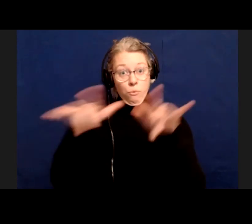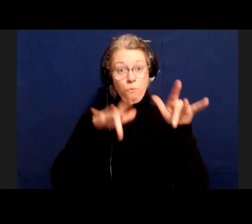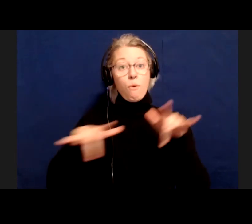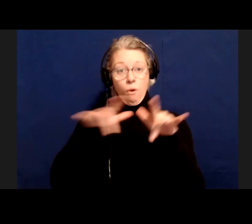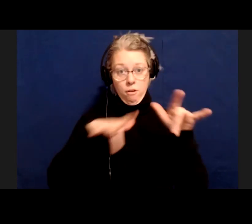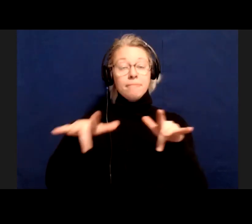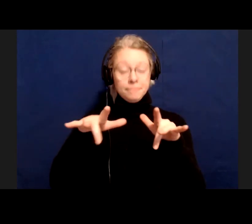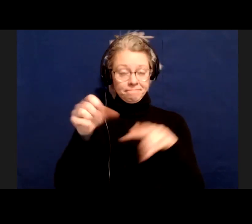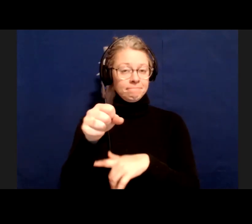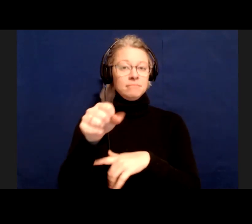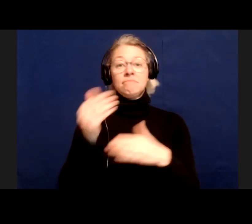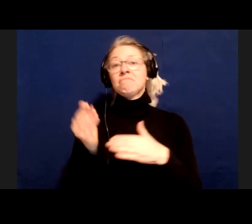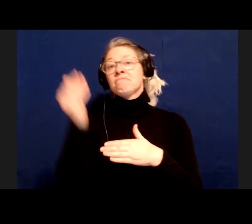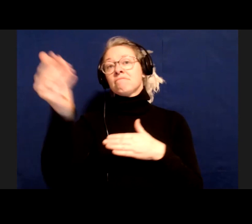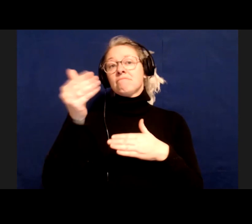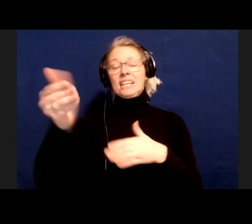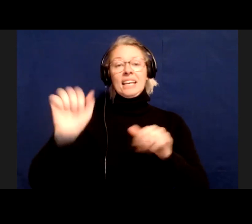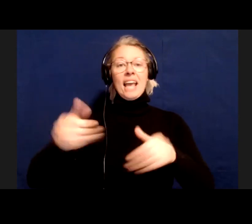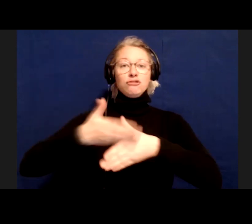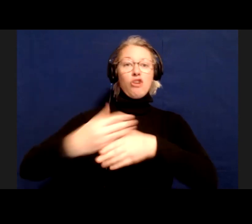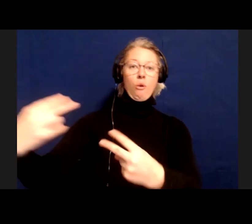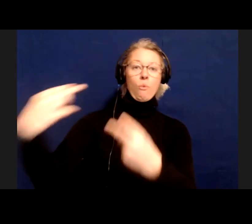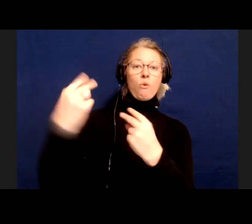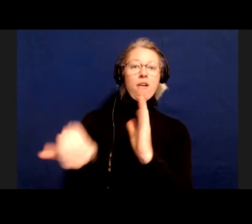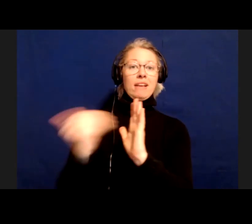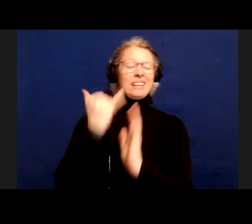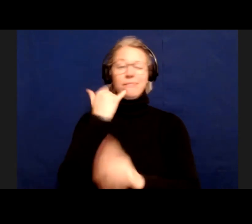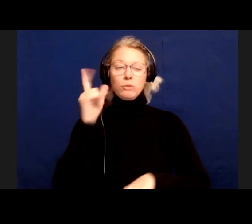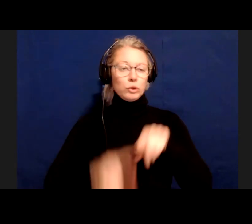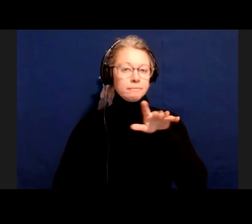so that we can share it with folks who aren't able to join us today. In addition to having